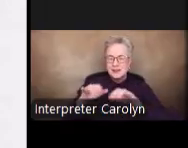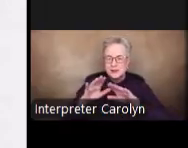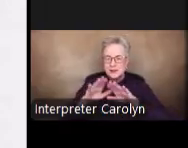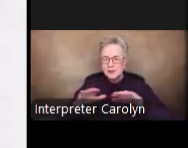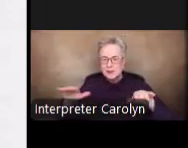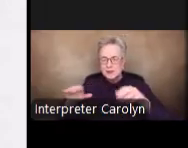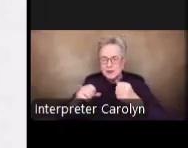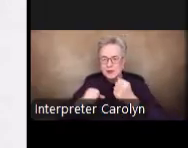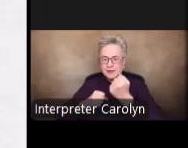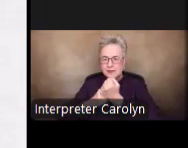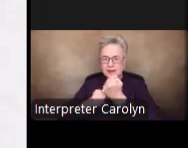their inventory.